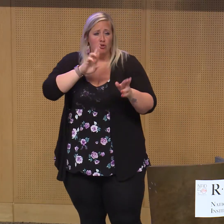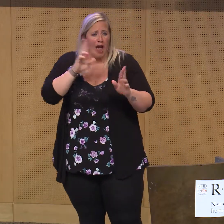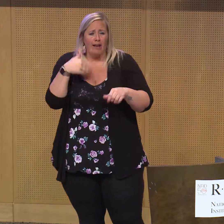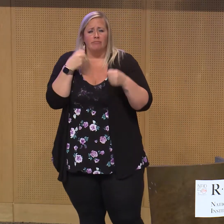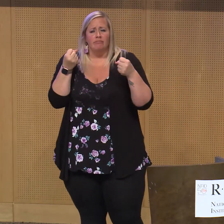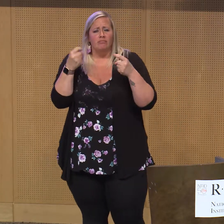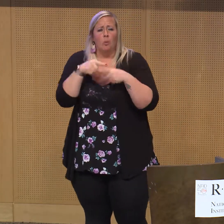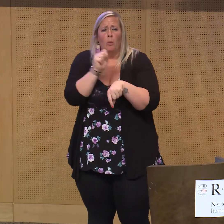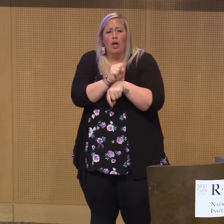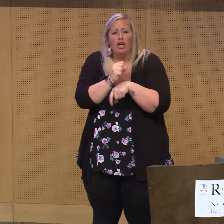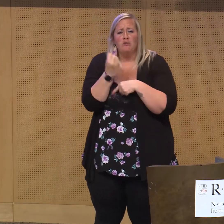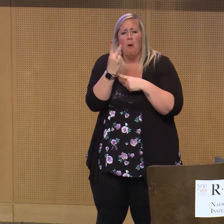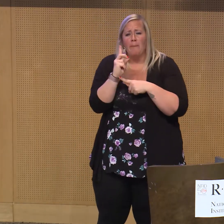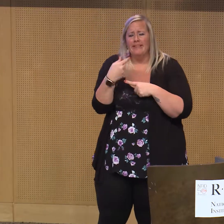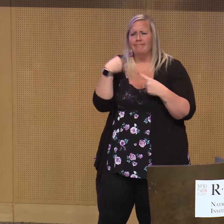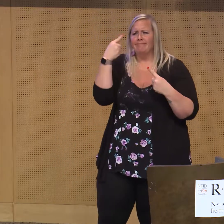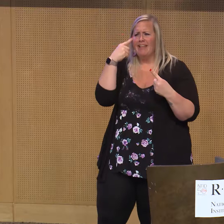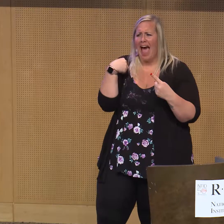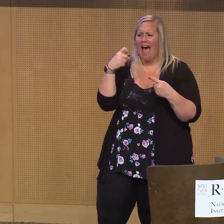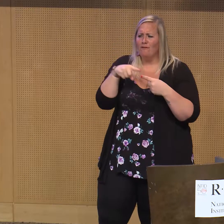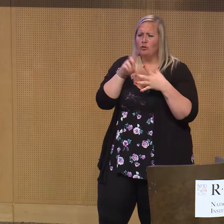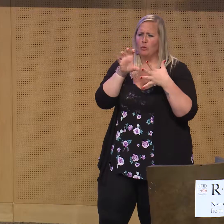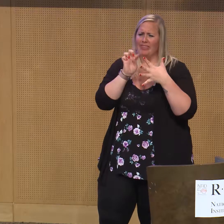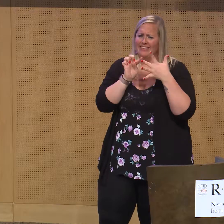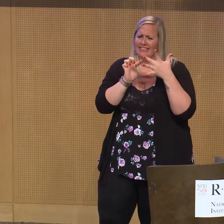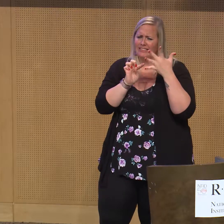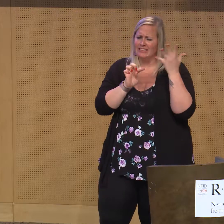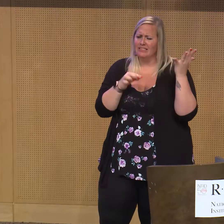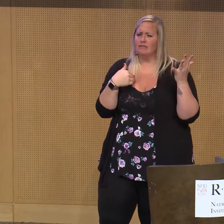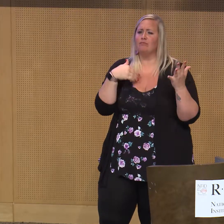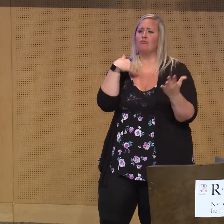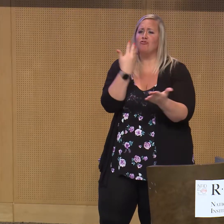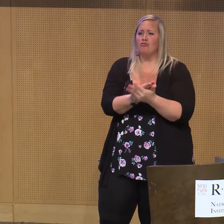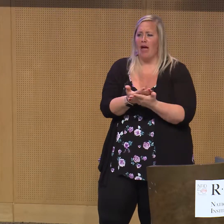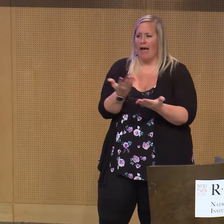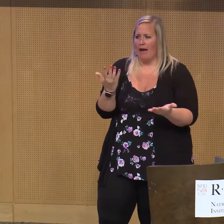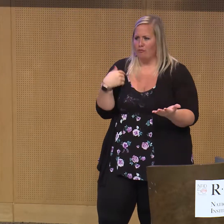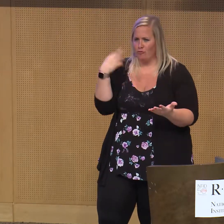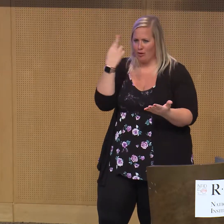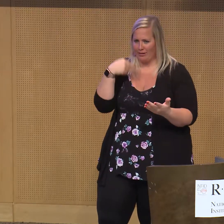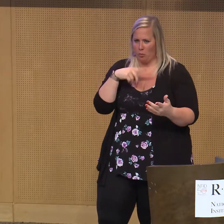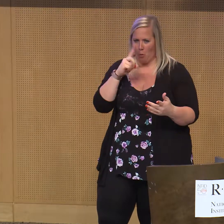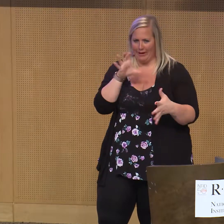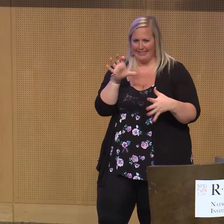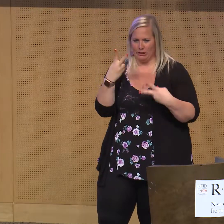My days are never boring. In fact, when I drive in to work, I often think to myself all the things I have to do.